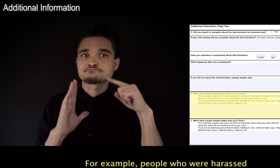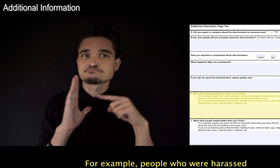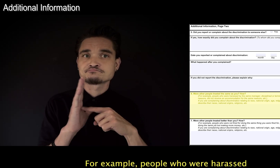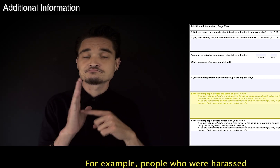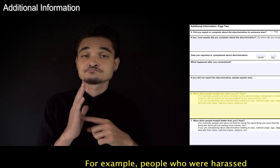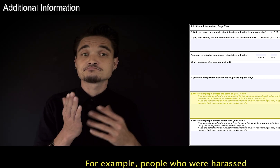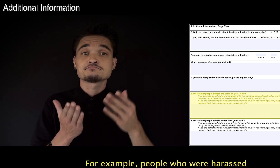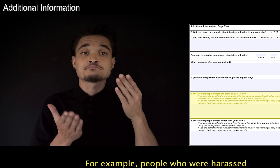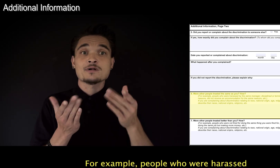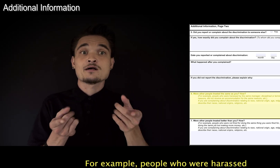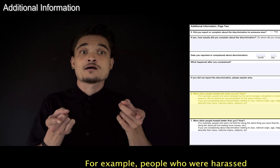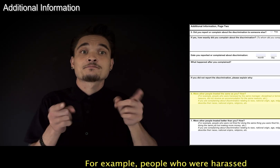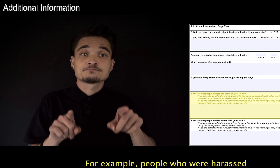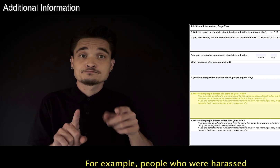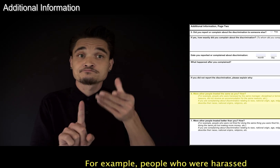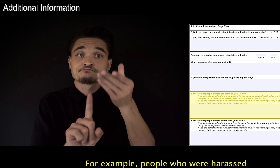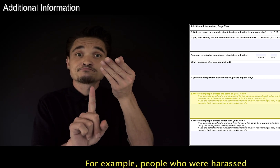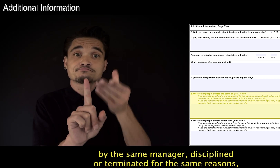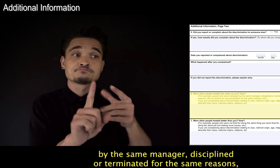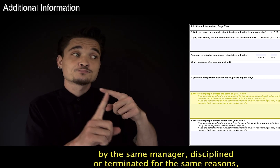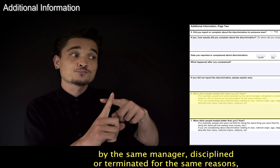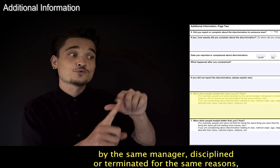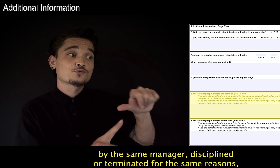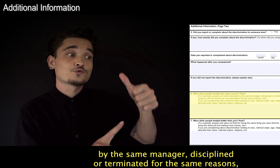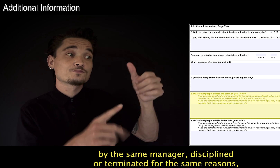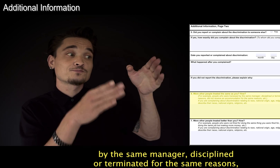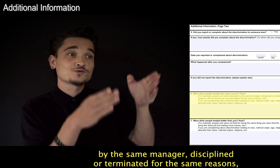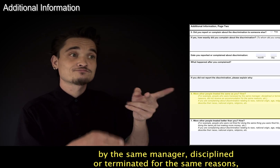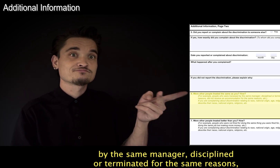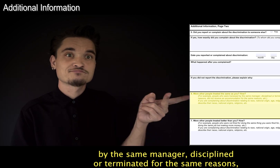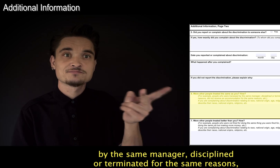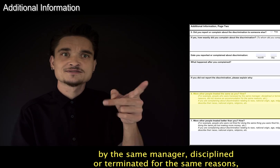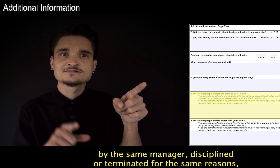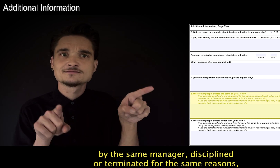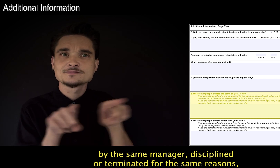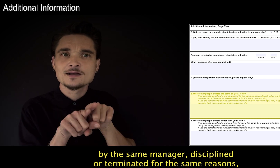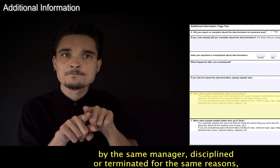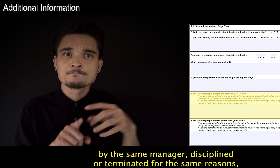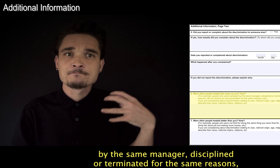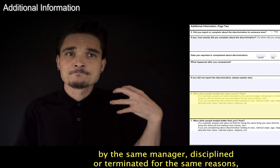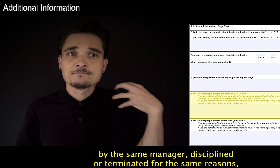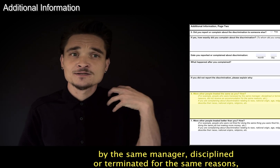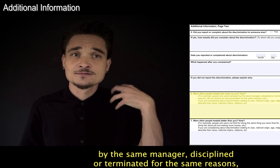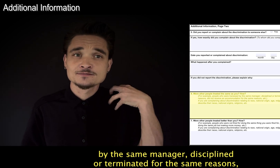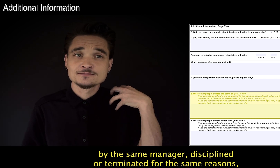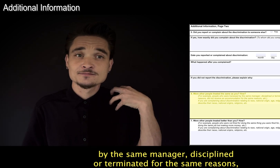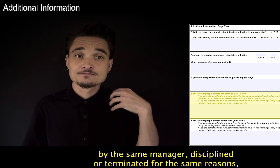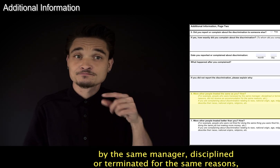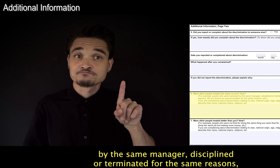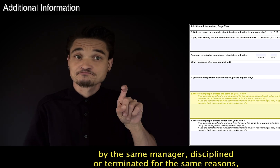For example, people who were harassed by the same manager, disciplined or terminated for the same reasons,